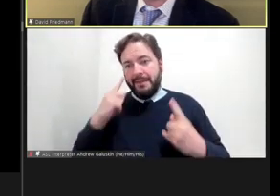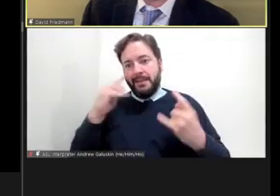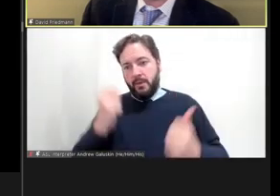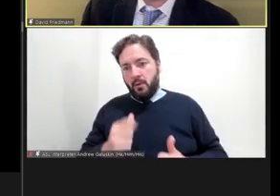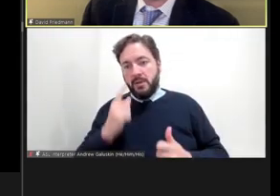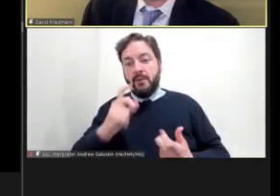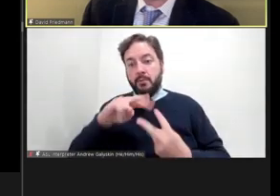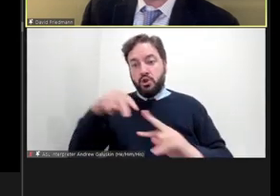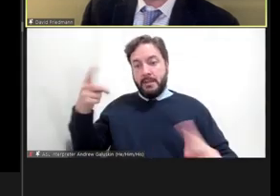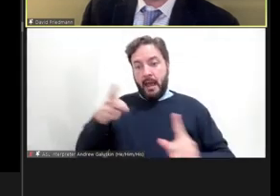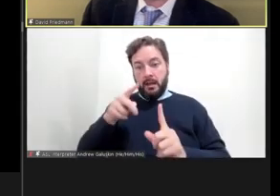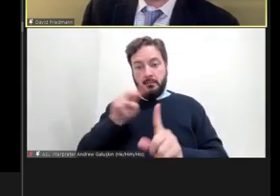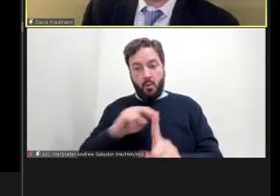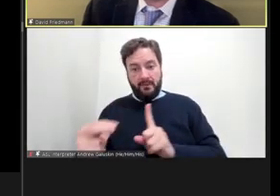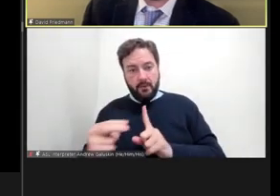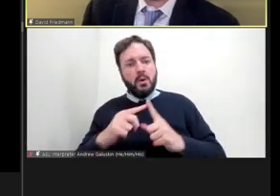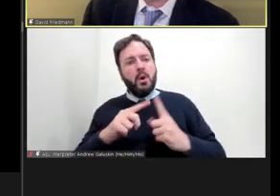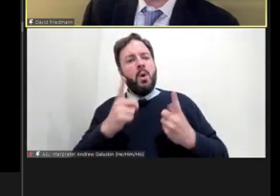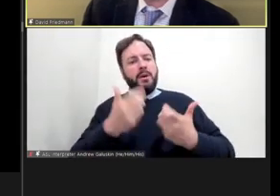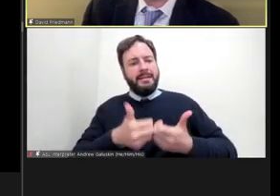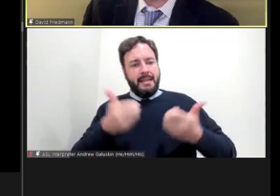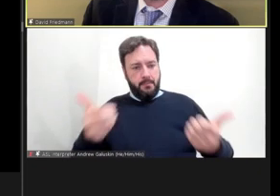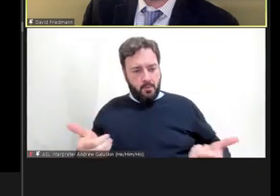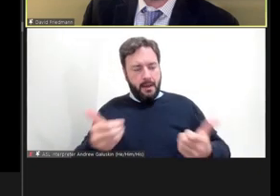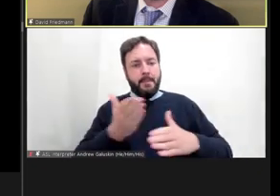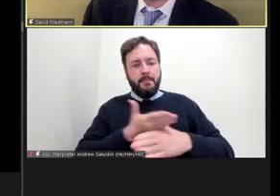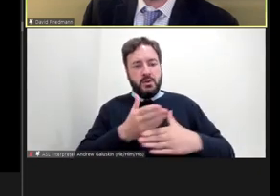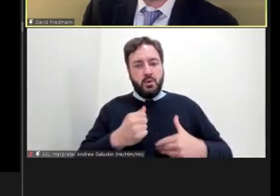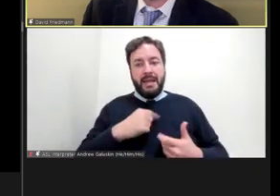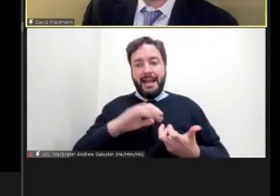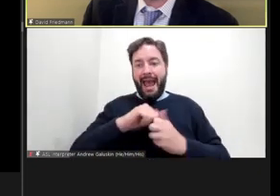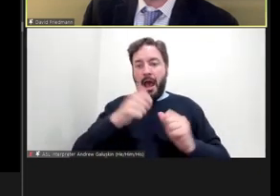standpoint. We differentiate between how the genes may be inherited and dominant